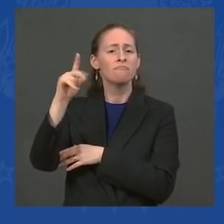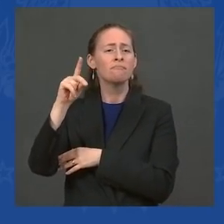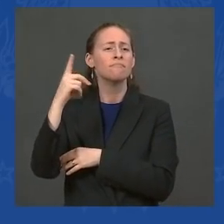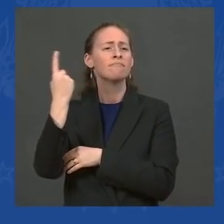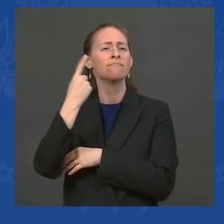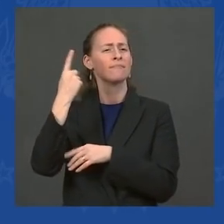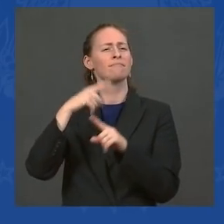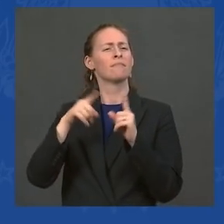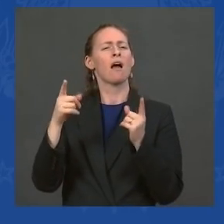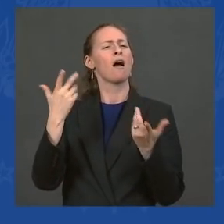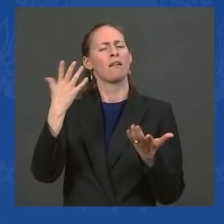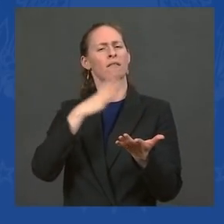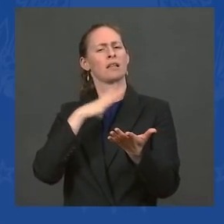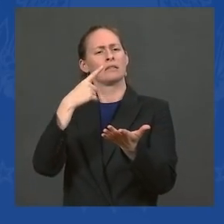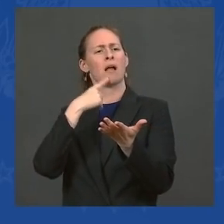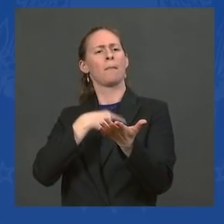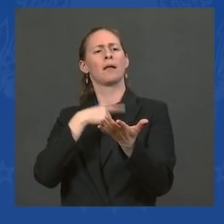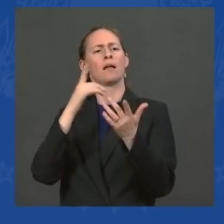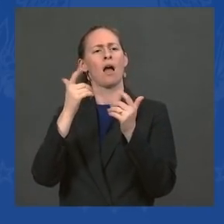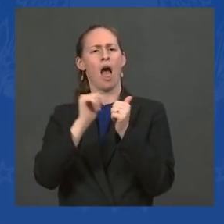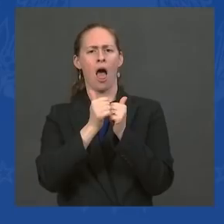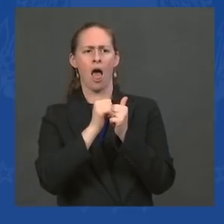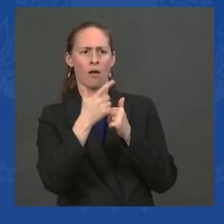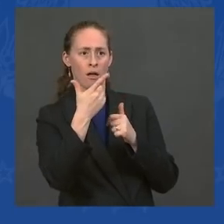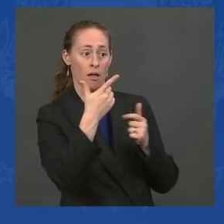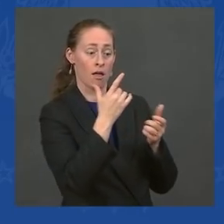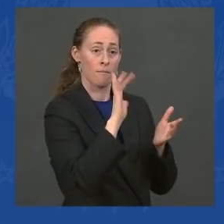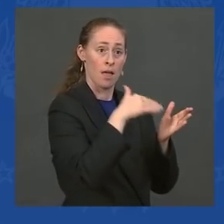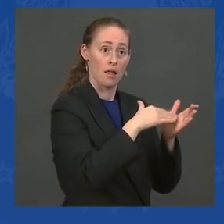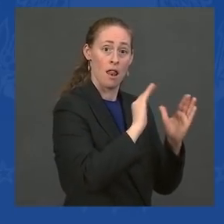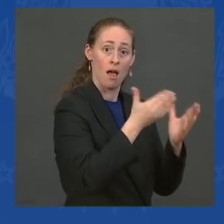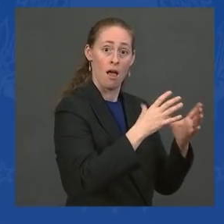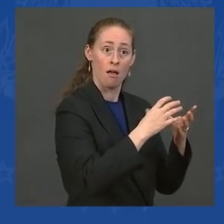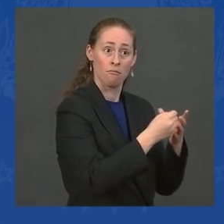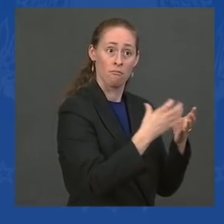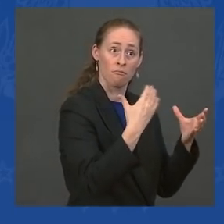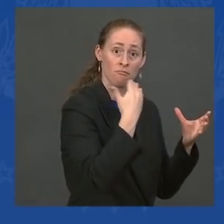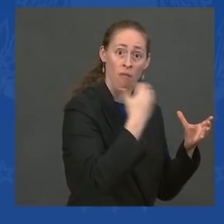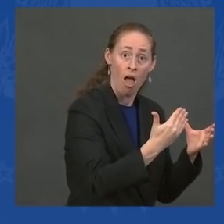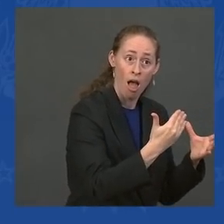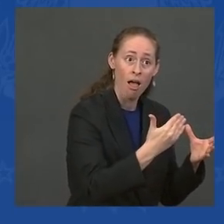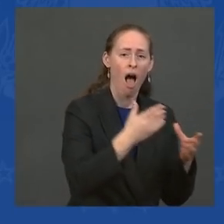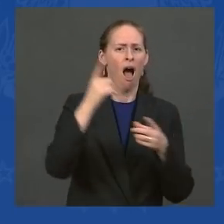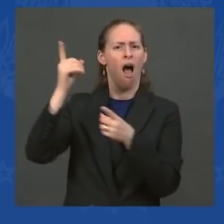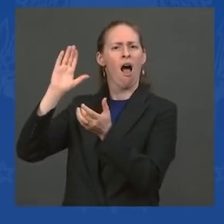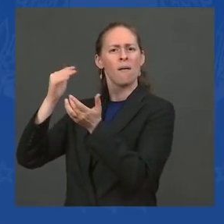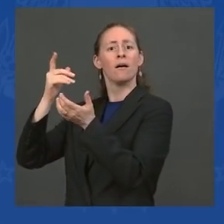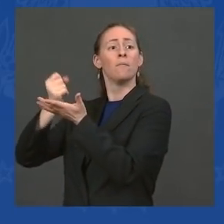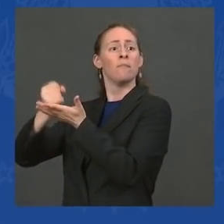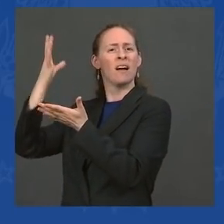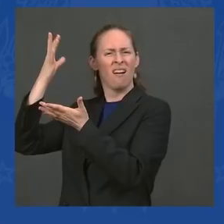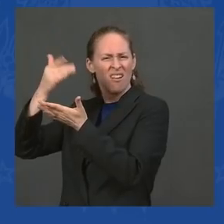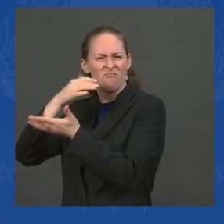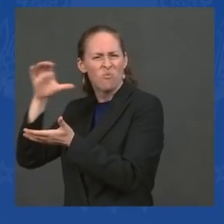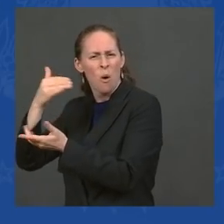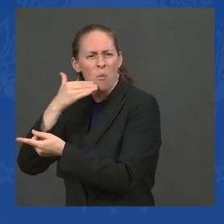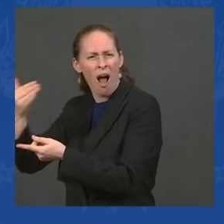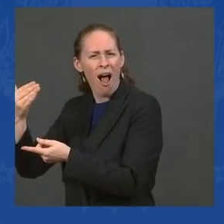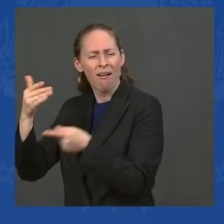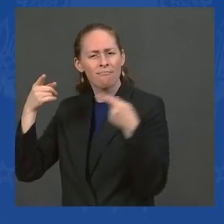when the middle class was doing well that the wealthy didn't do very, very well. Name me a time. One single time in American history.